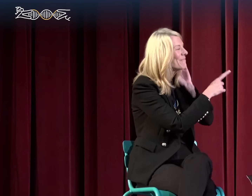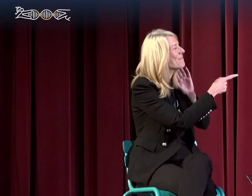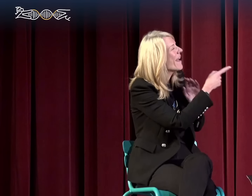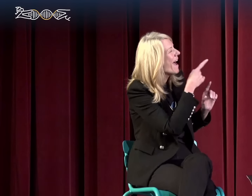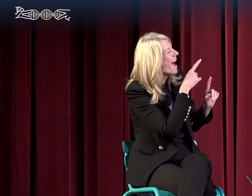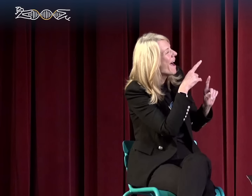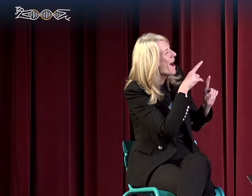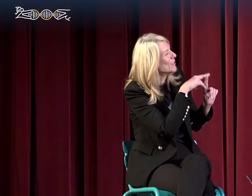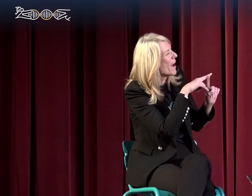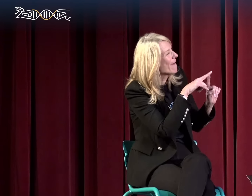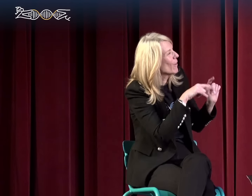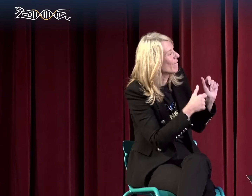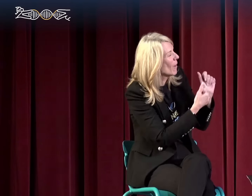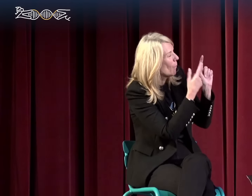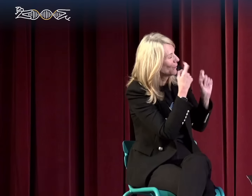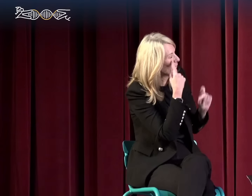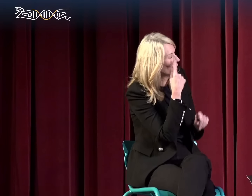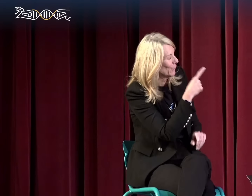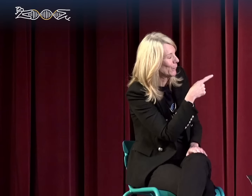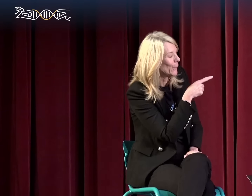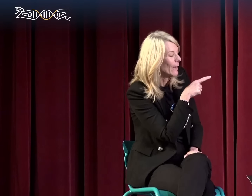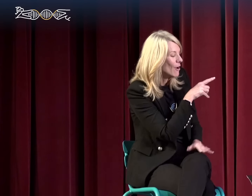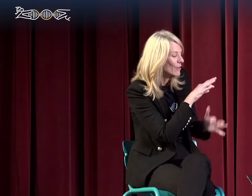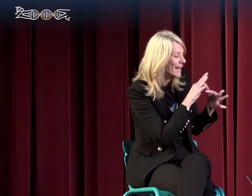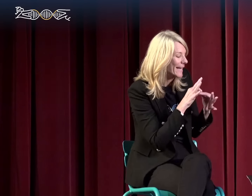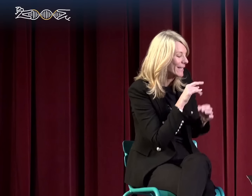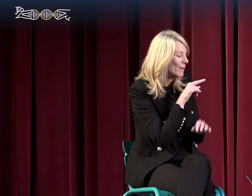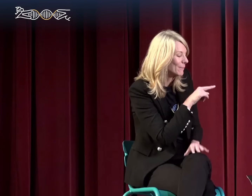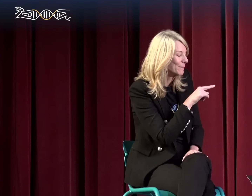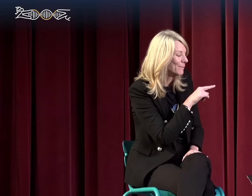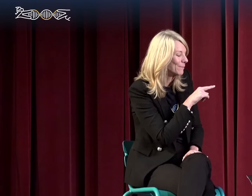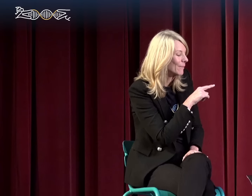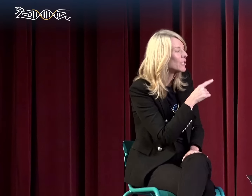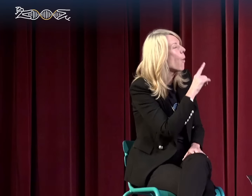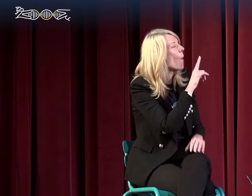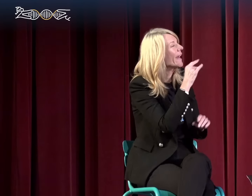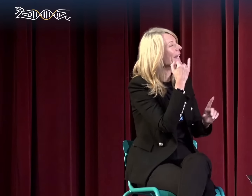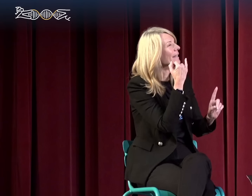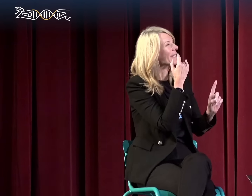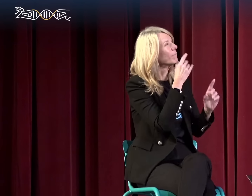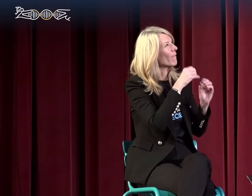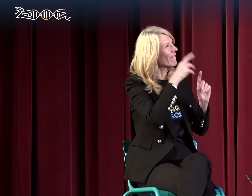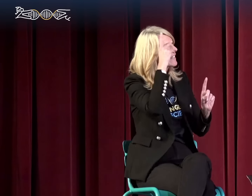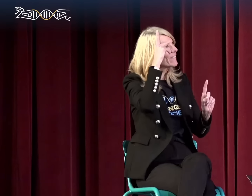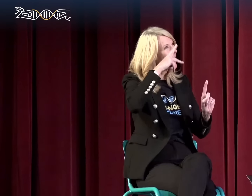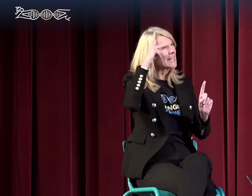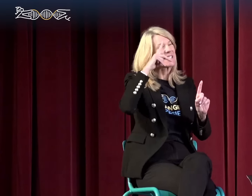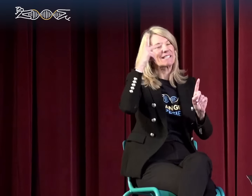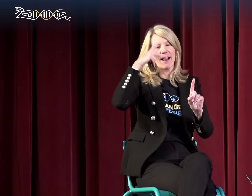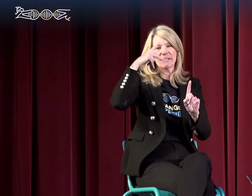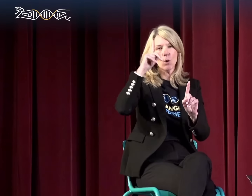Thank you for sharing that. I have follow-up question for you. This is more philosophical question.